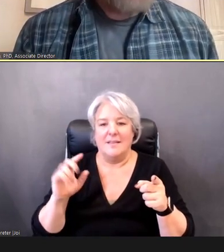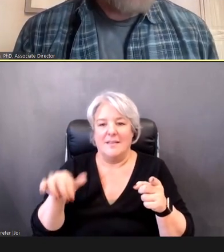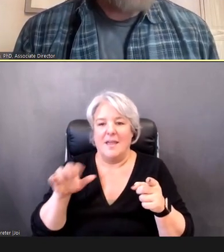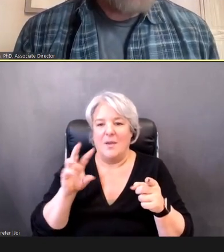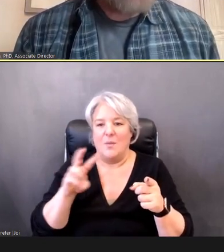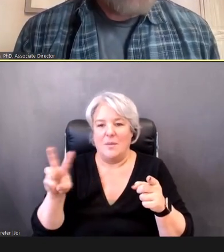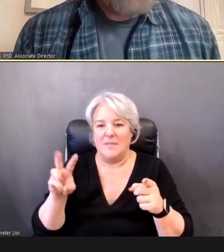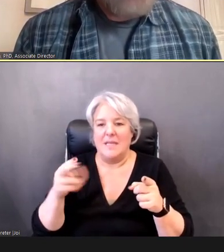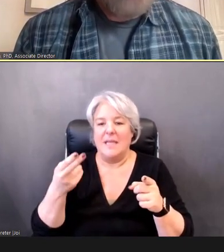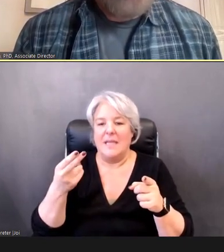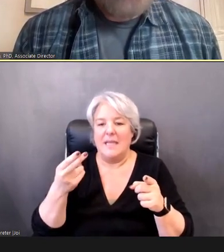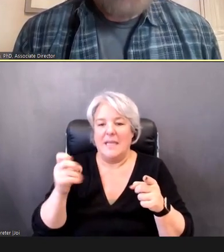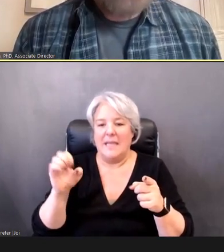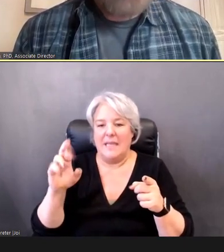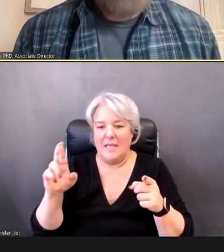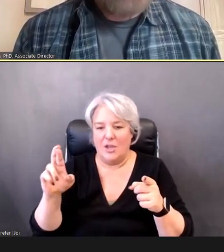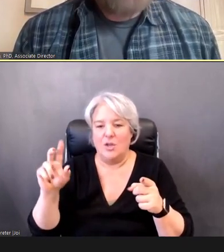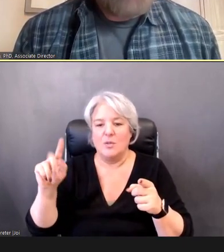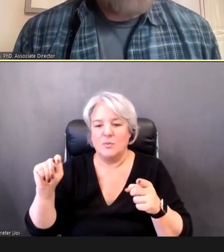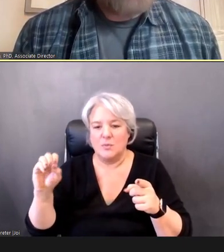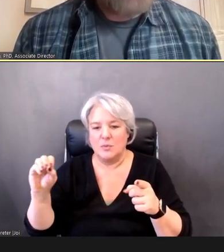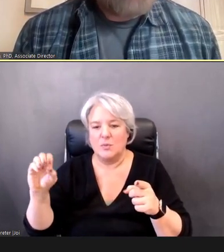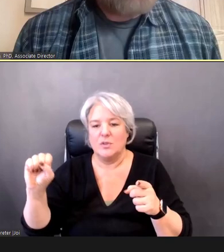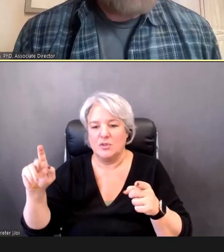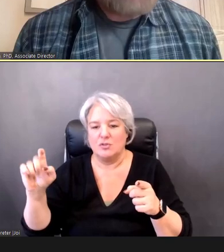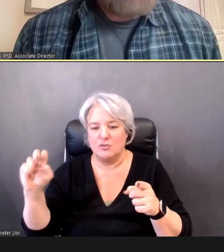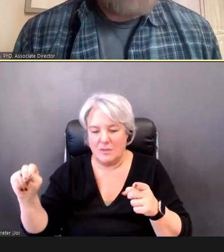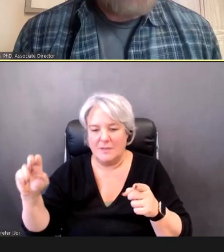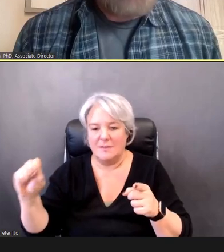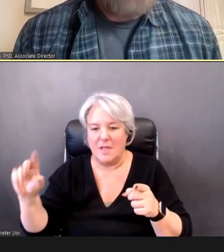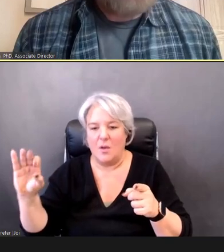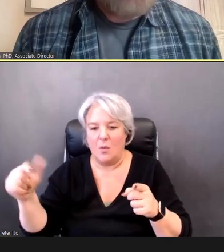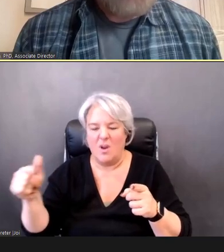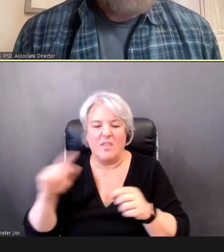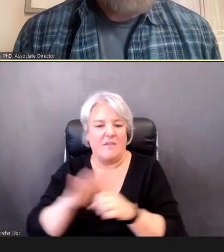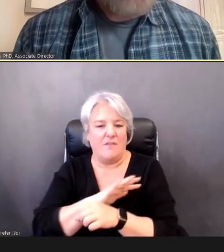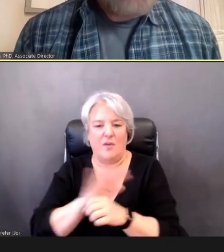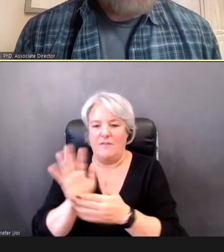Heretoscreen.org is where you can find a complete, training session